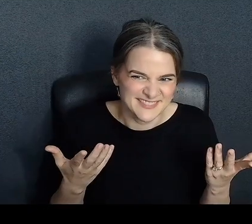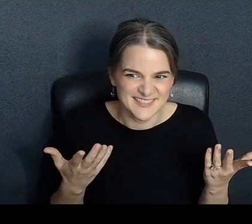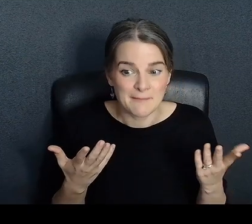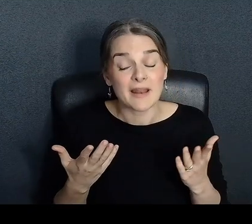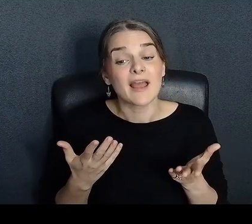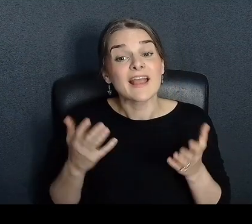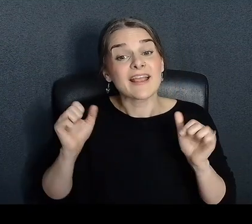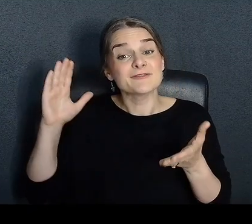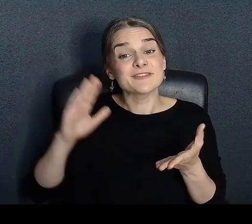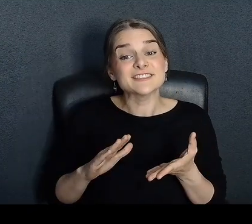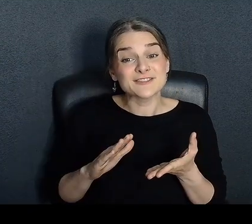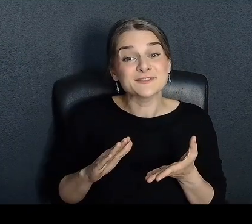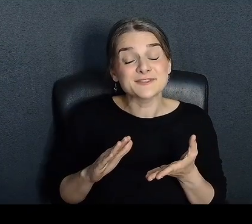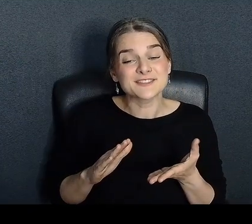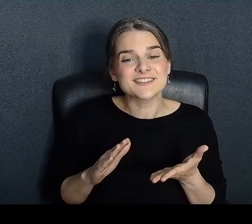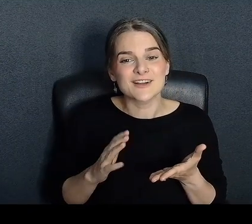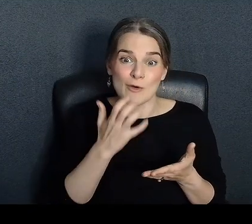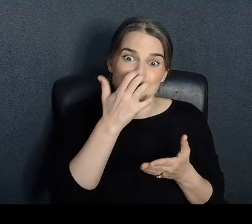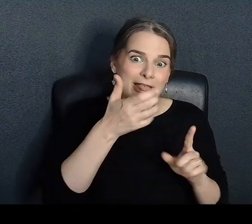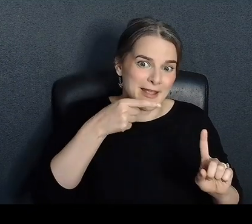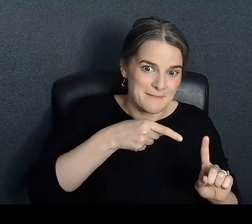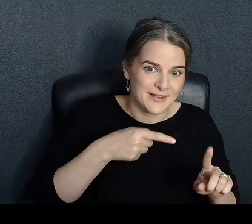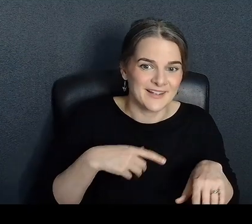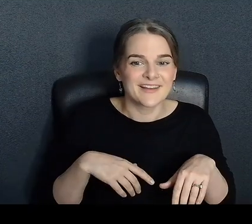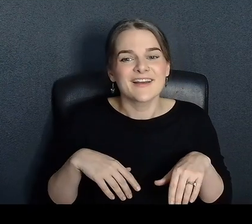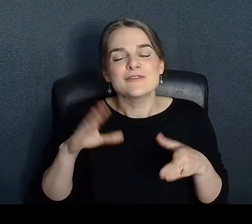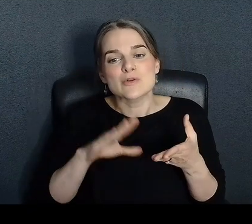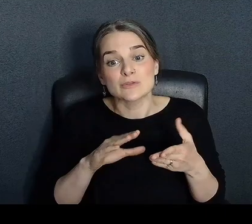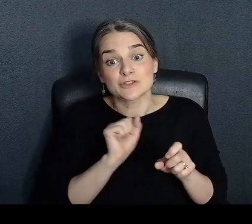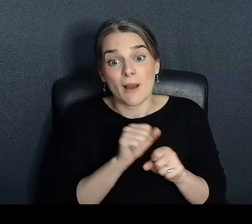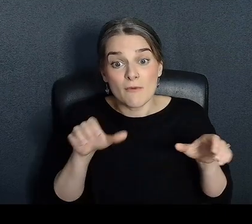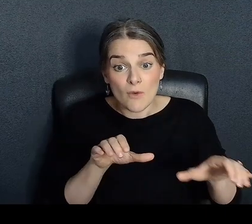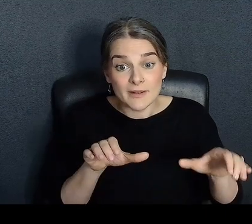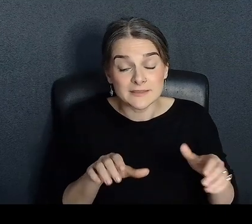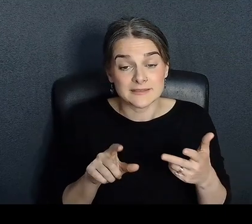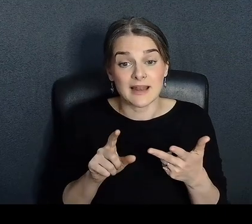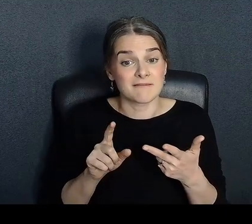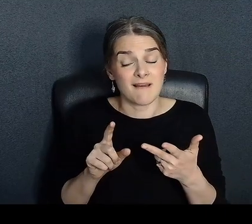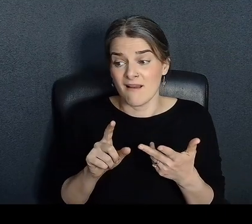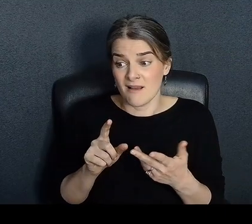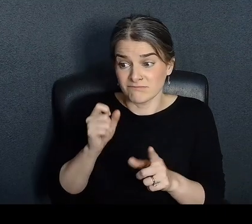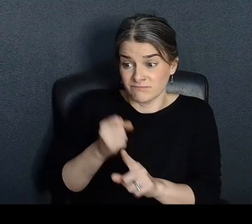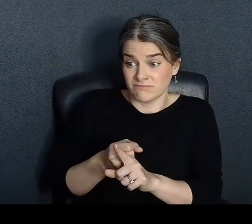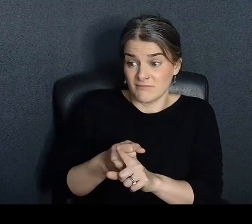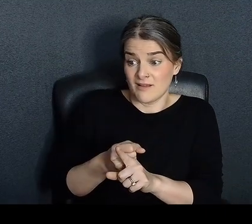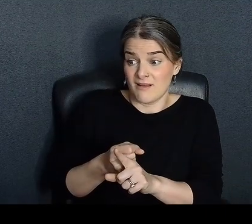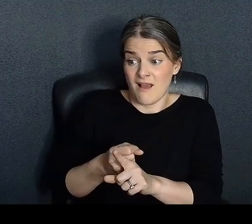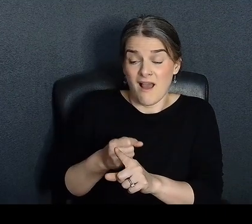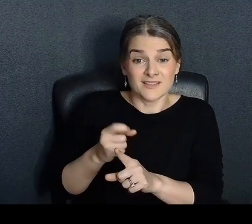diminishes psychological and overall health in general. So betterhearing.org, that is that